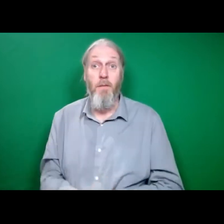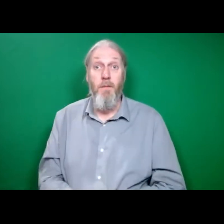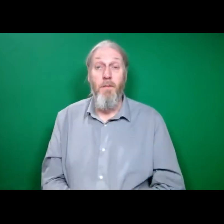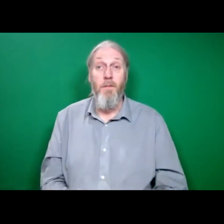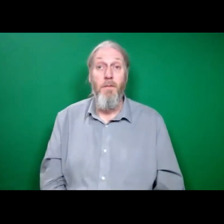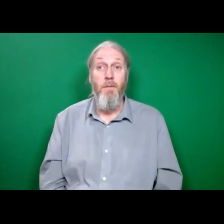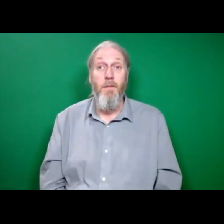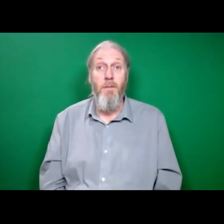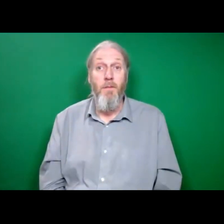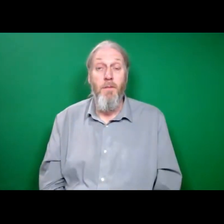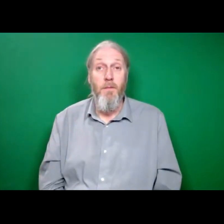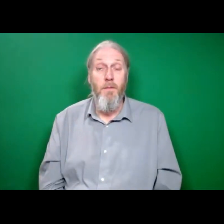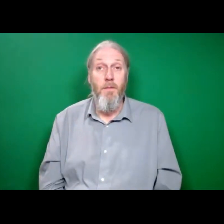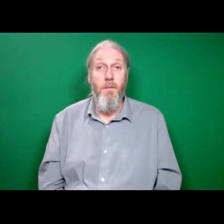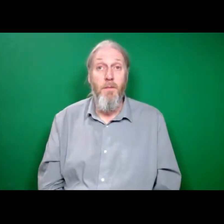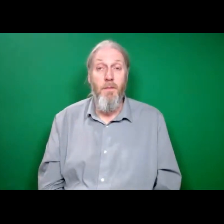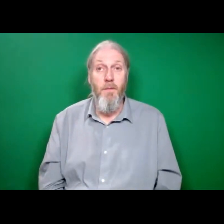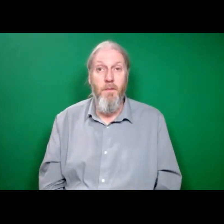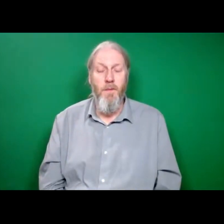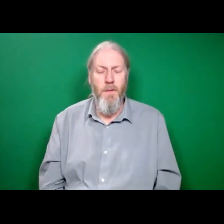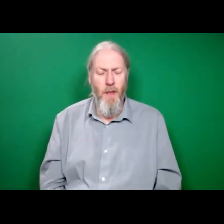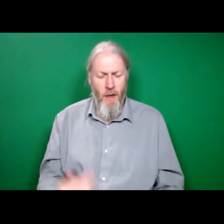interesting compulsory purchase opportunities that can